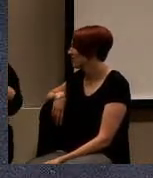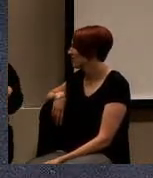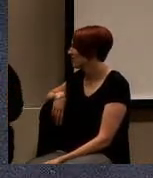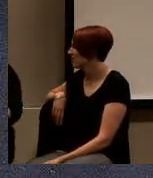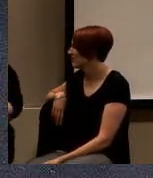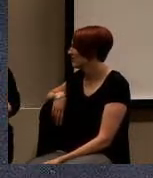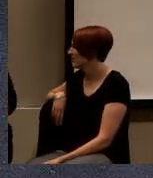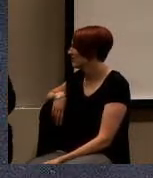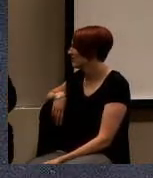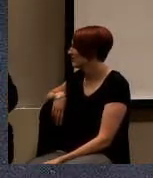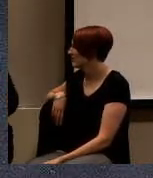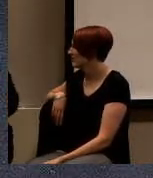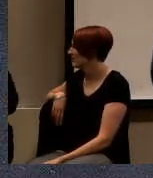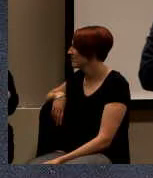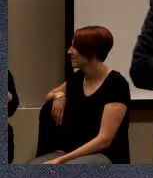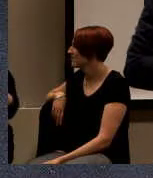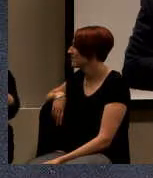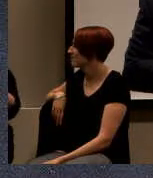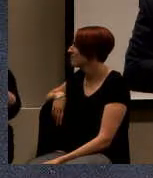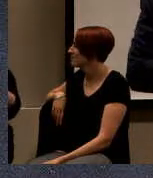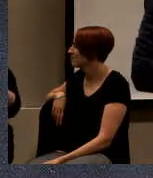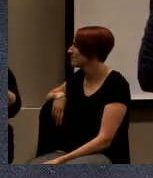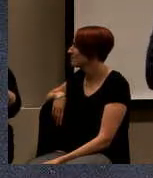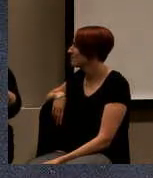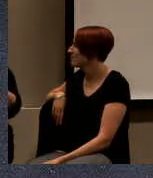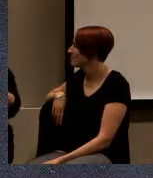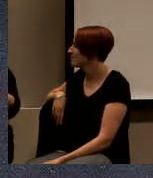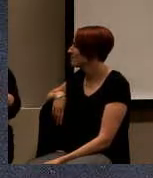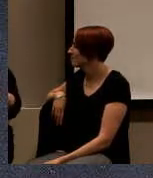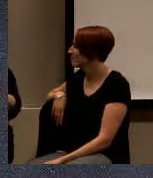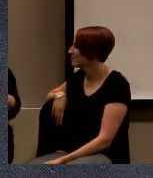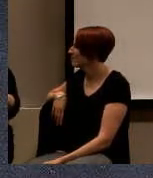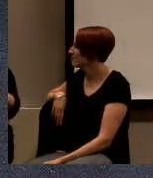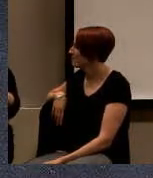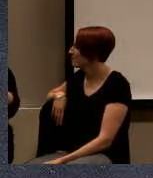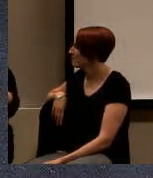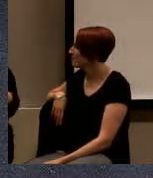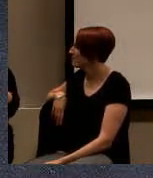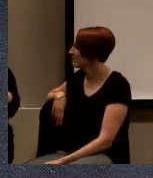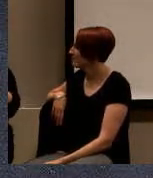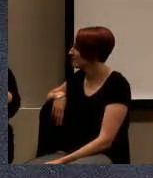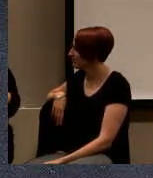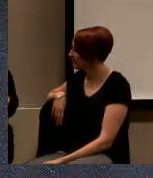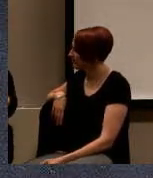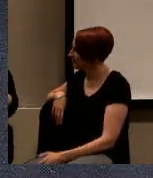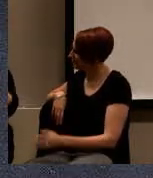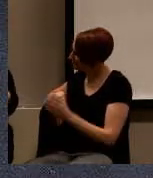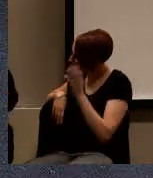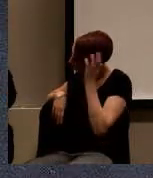I think as we get more and more into the age where the senior or the older parents we're talking about did parent/teen agreements with their